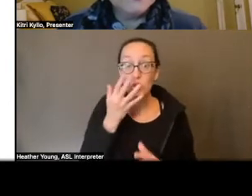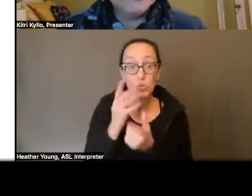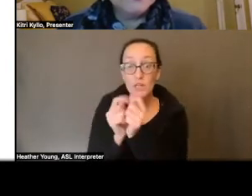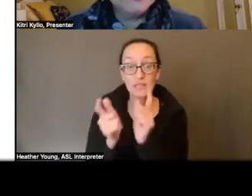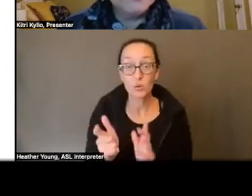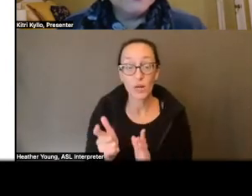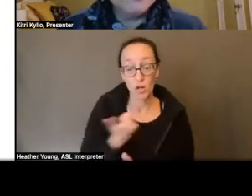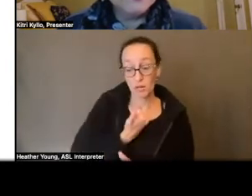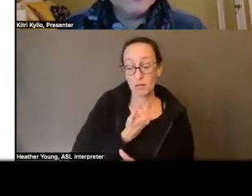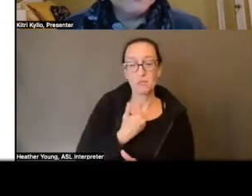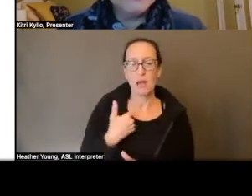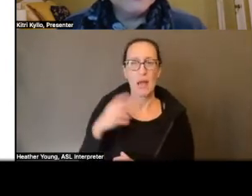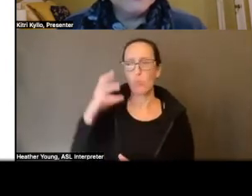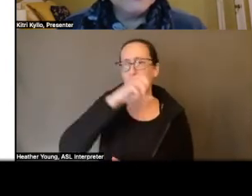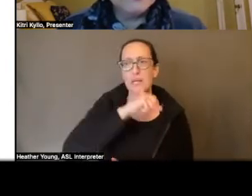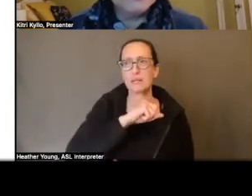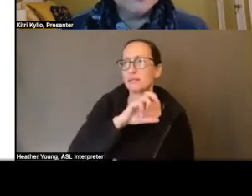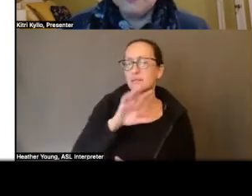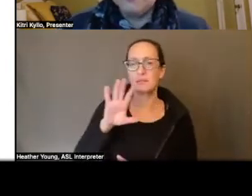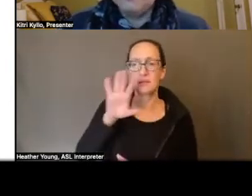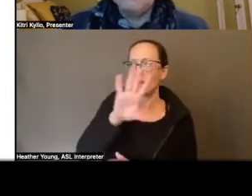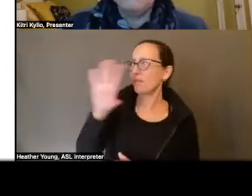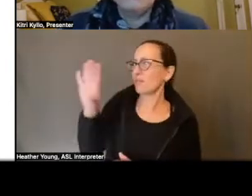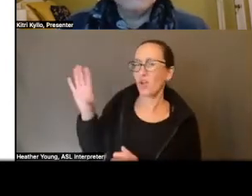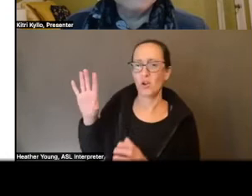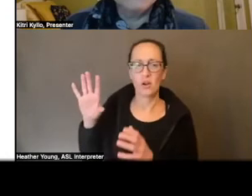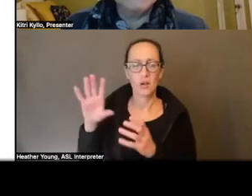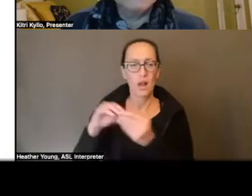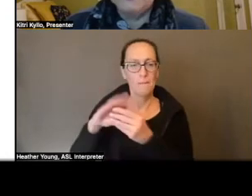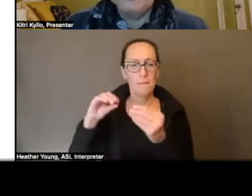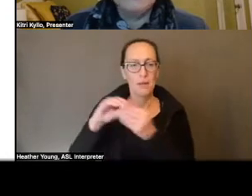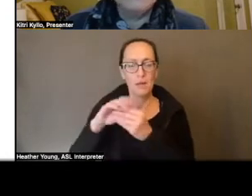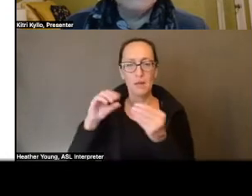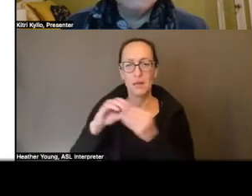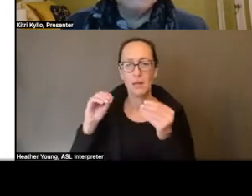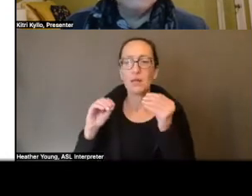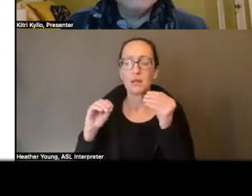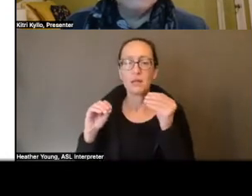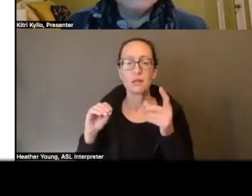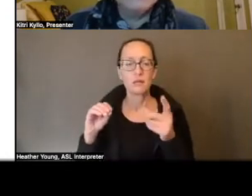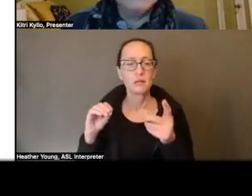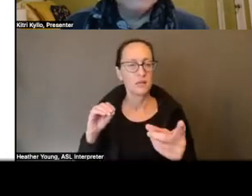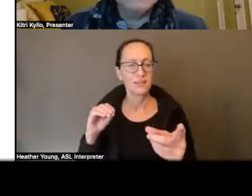I would have missed all the puzzle pieces. So I thought it was just a good visual way to show you